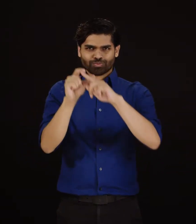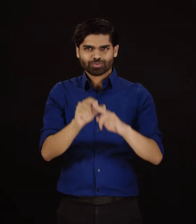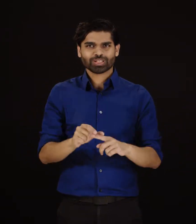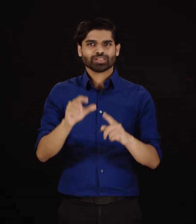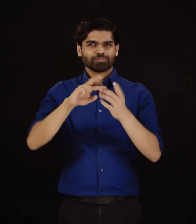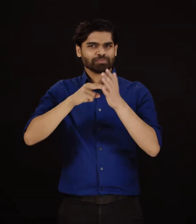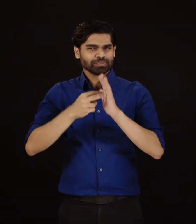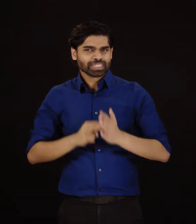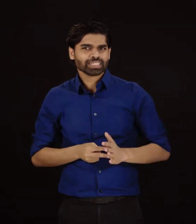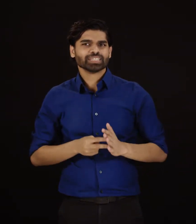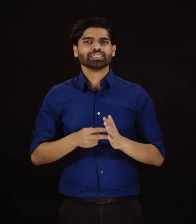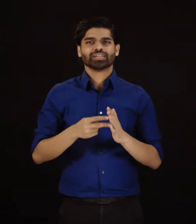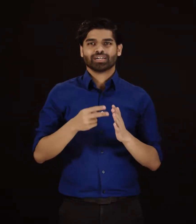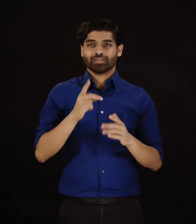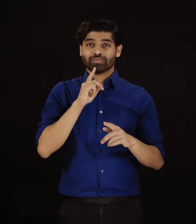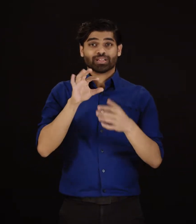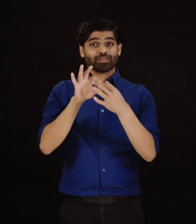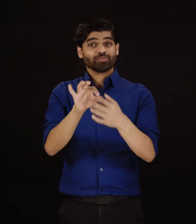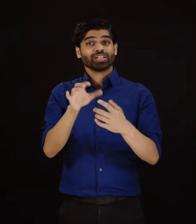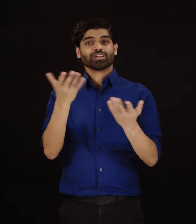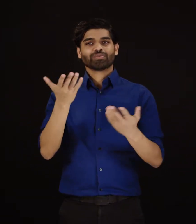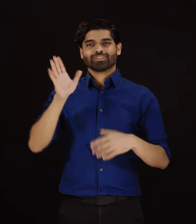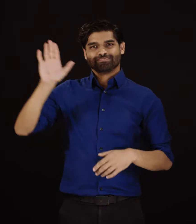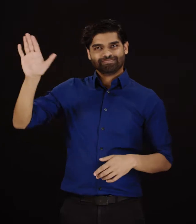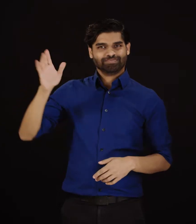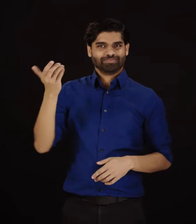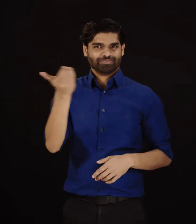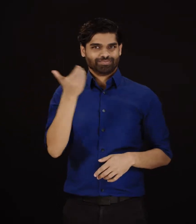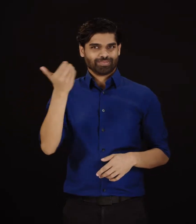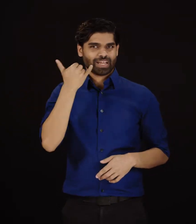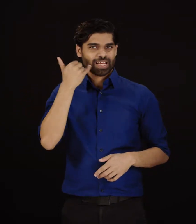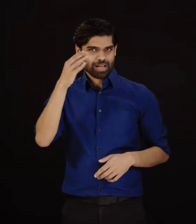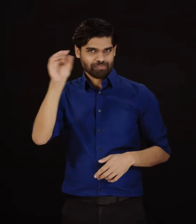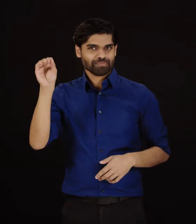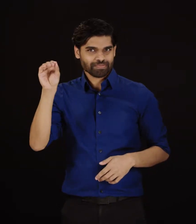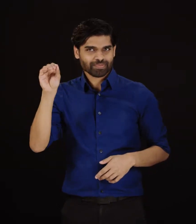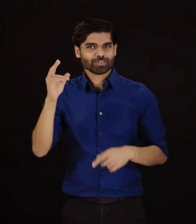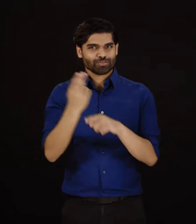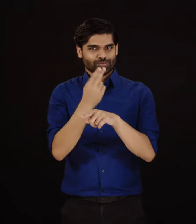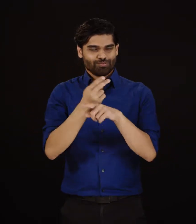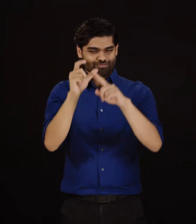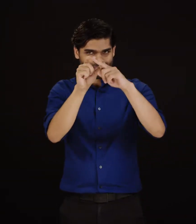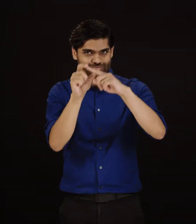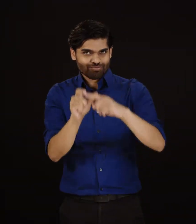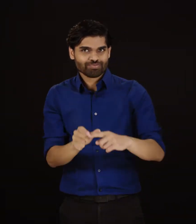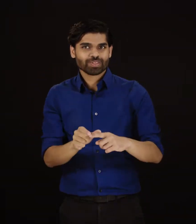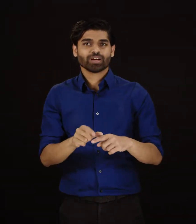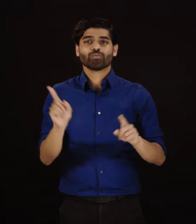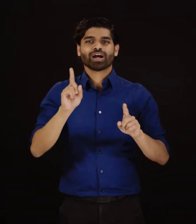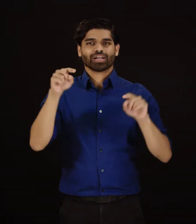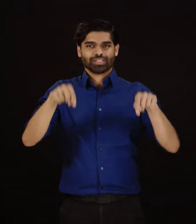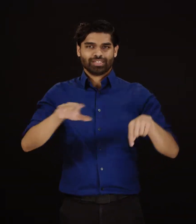This video will cover Contract & Billing – Financial Obligations. Customers are responsible for paying